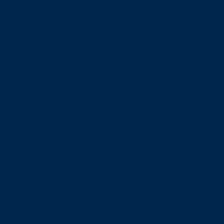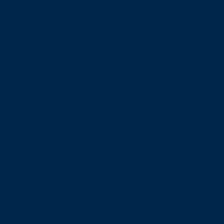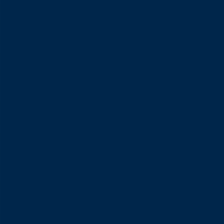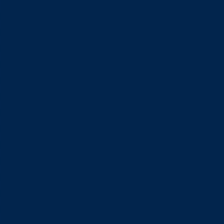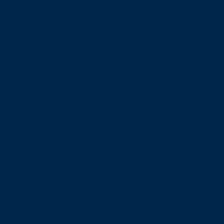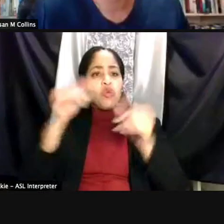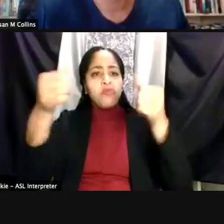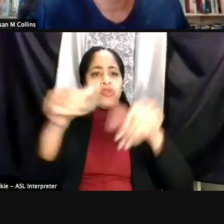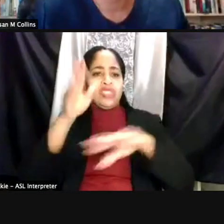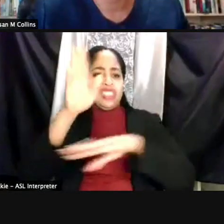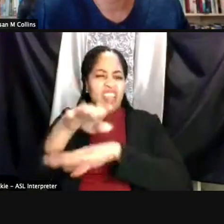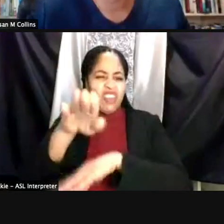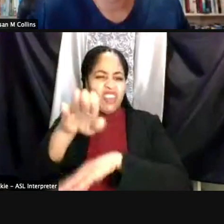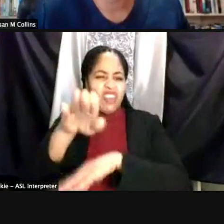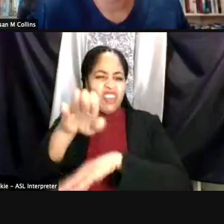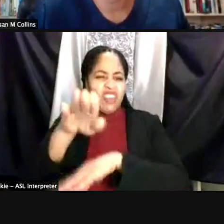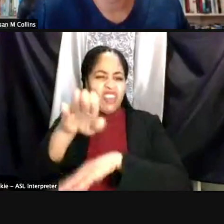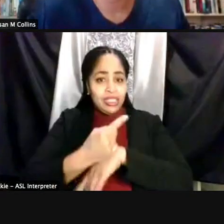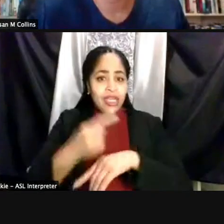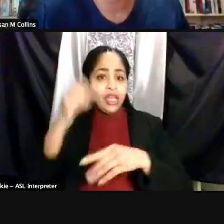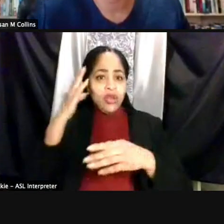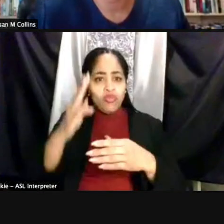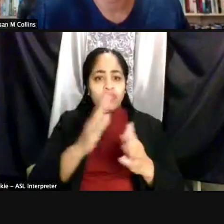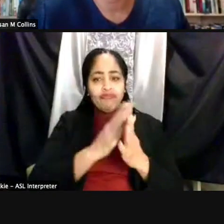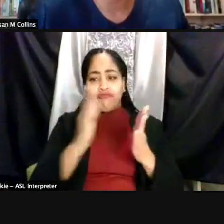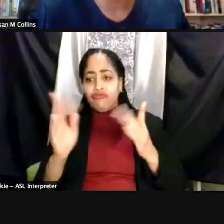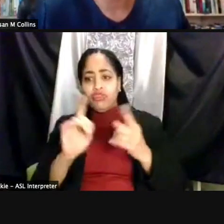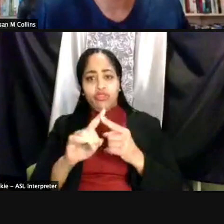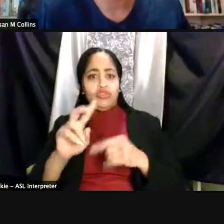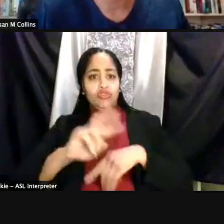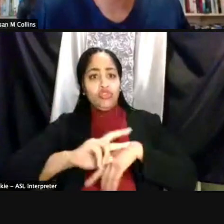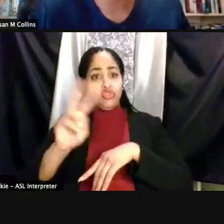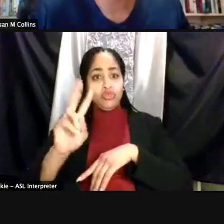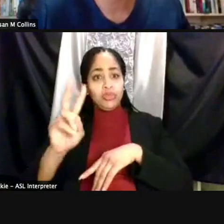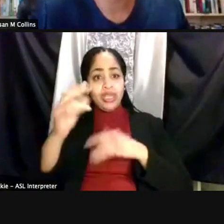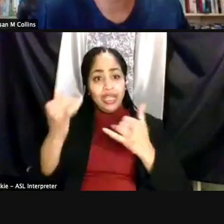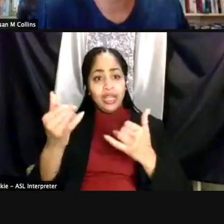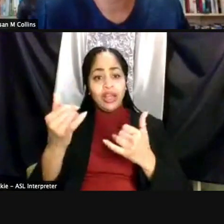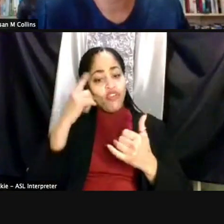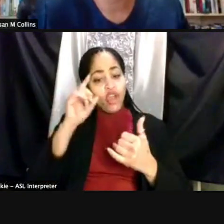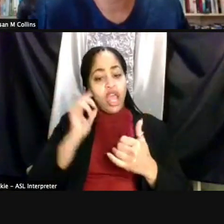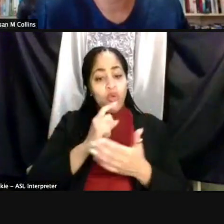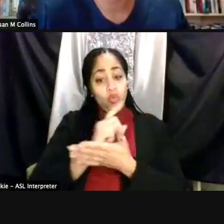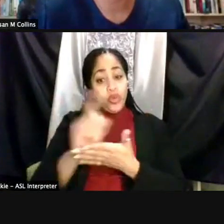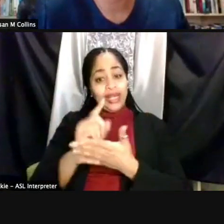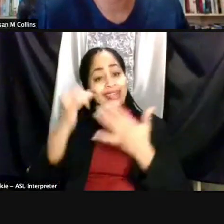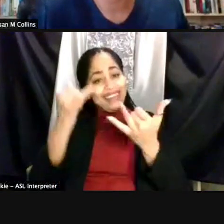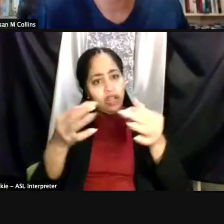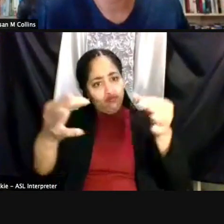Today we'll be going to 2:00 PM on our weekly or bi-weekly COVID-19 updates.